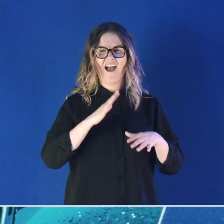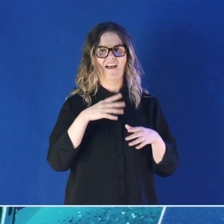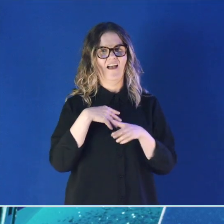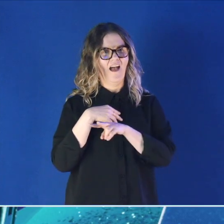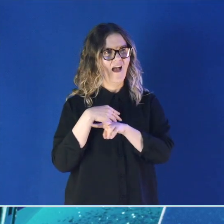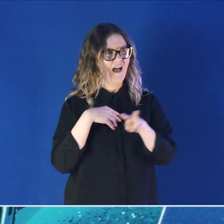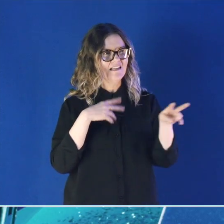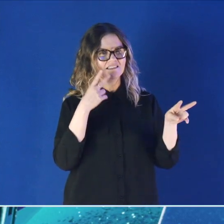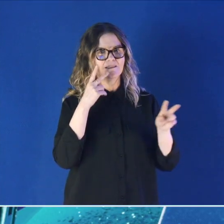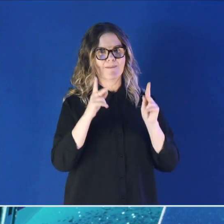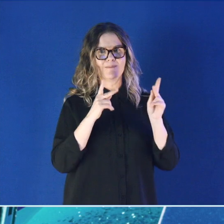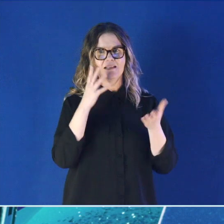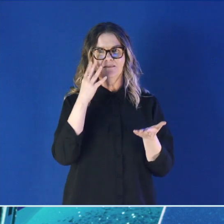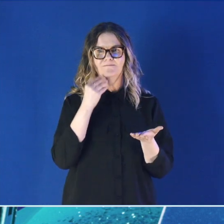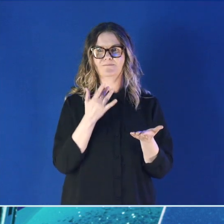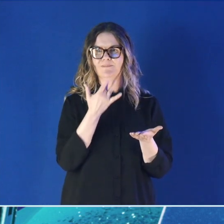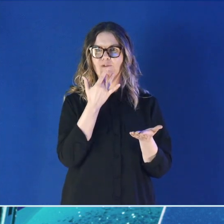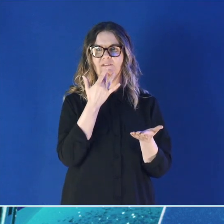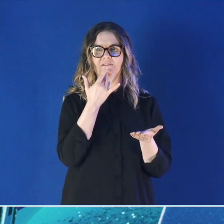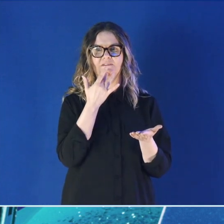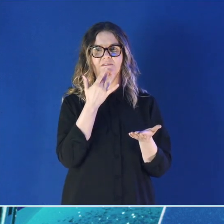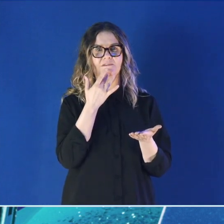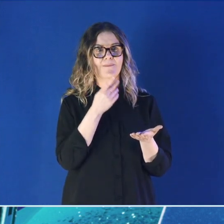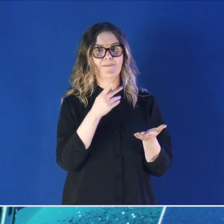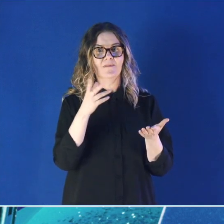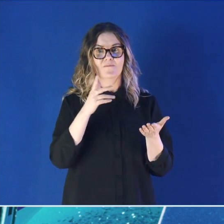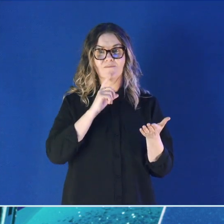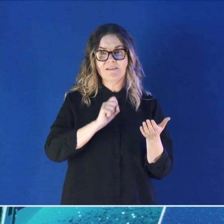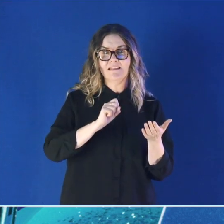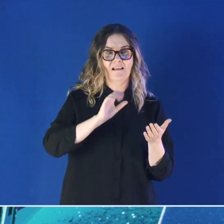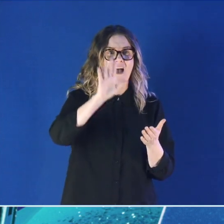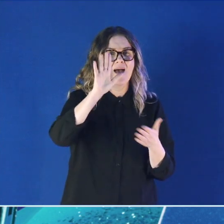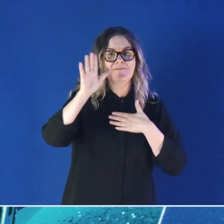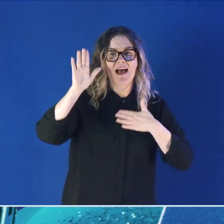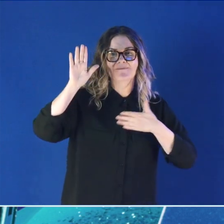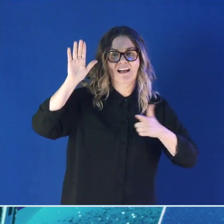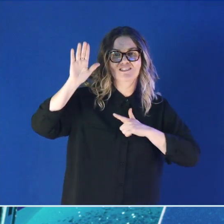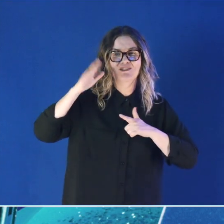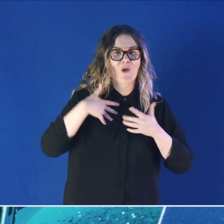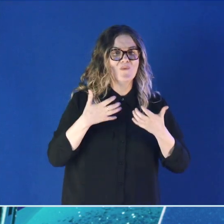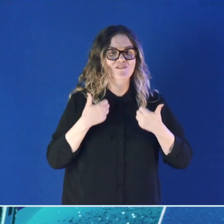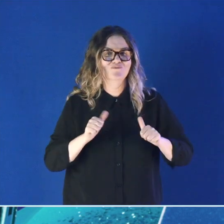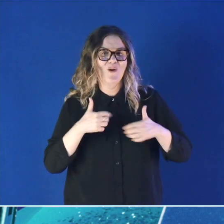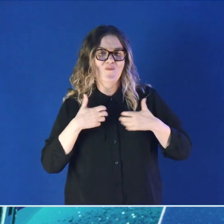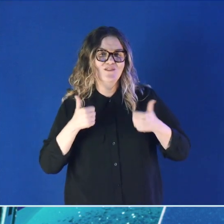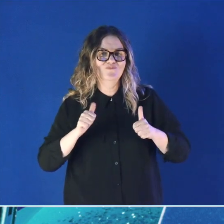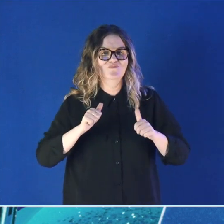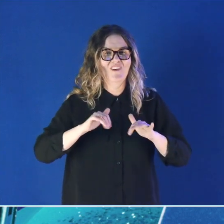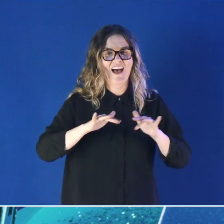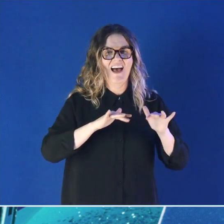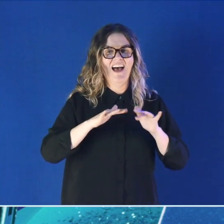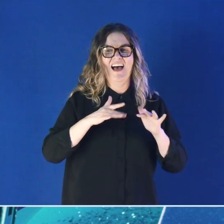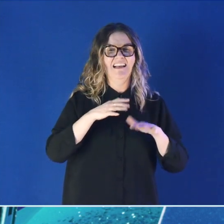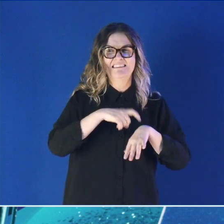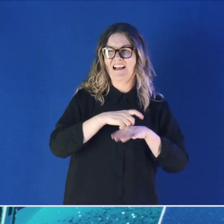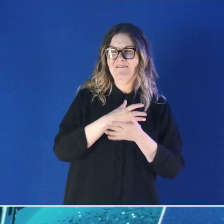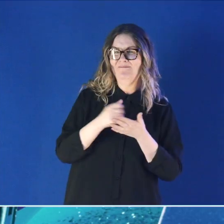And I'm like, I'm so sorry, we only have five. But we're testing, we're testing. But it was just great.